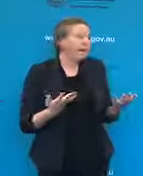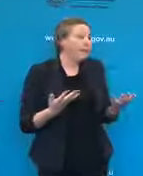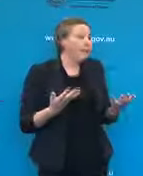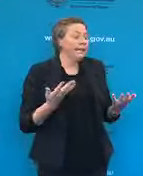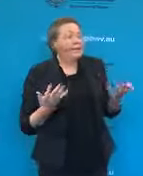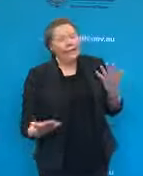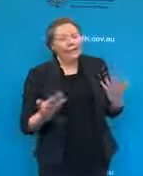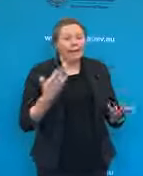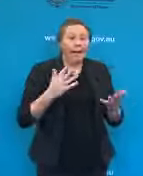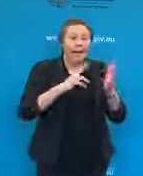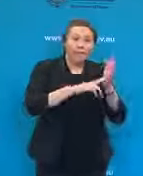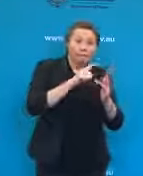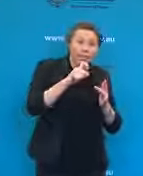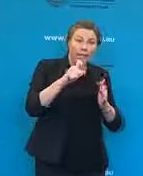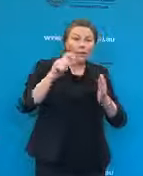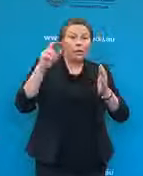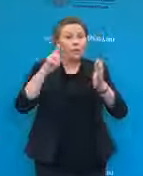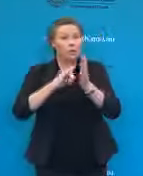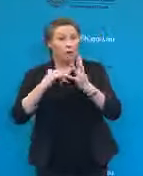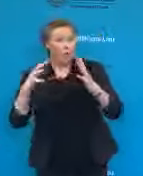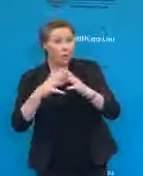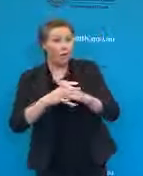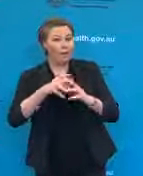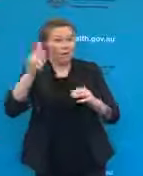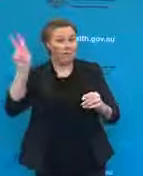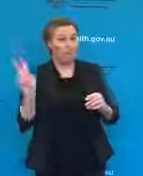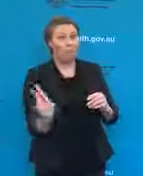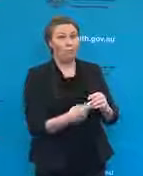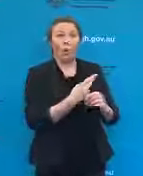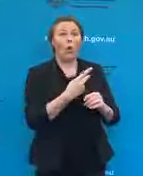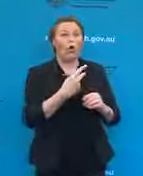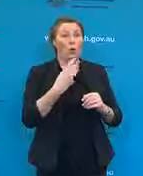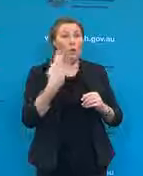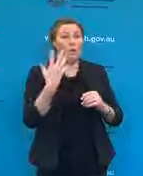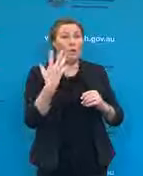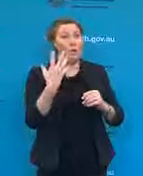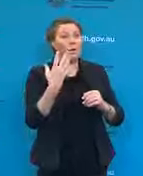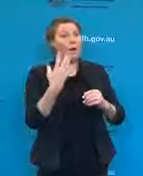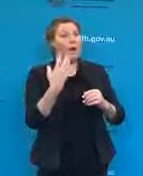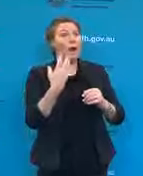both Victoria and New South Wales had by far the largest number of initial cases from